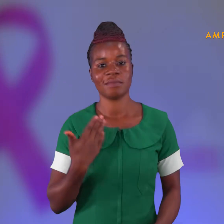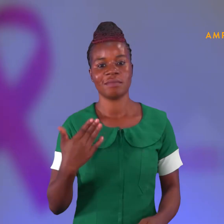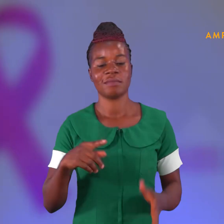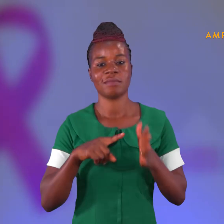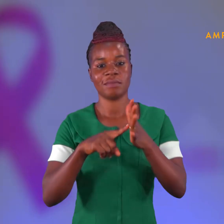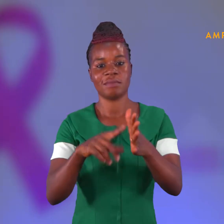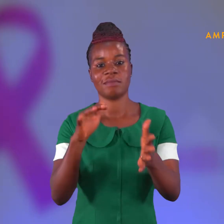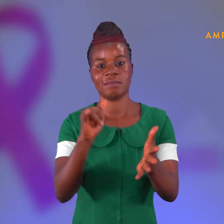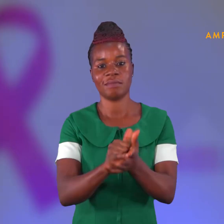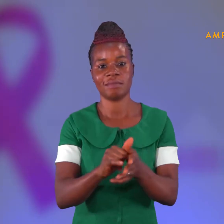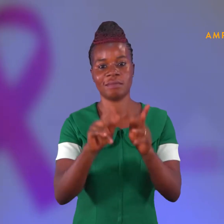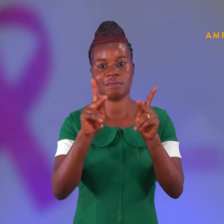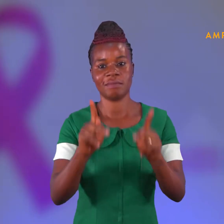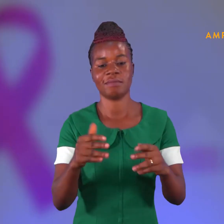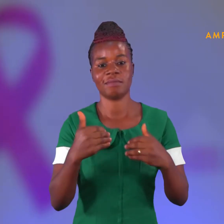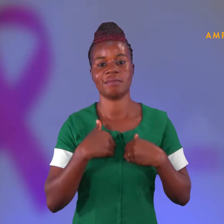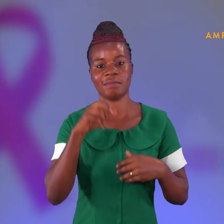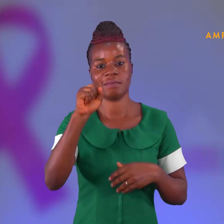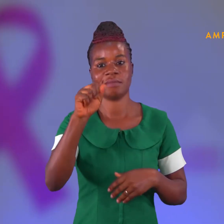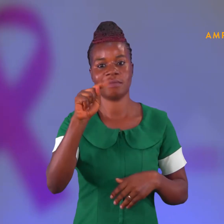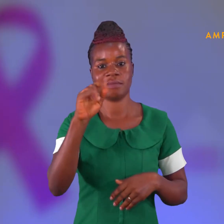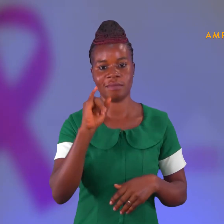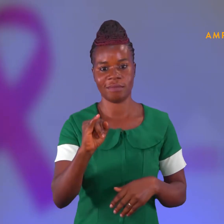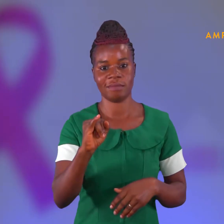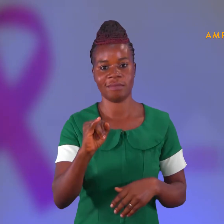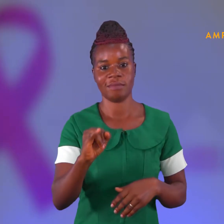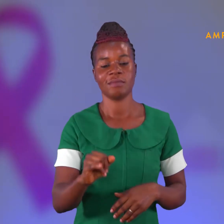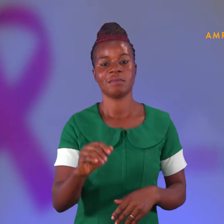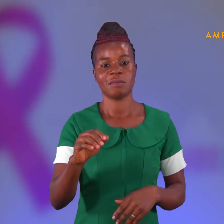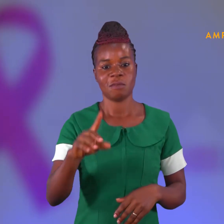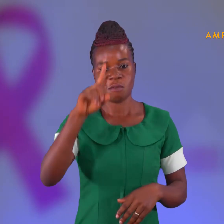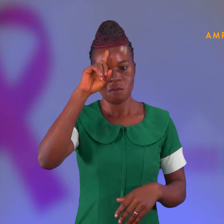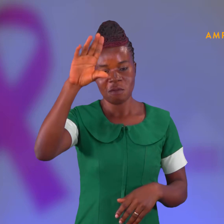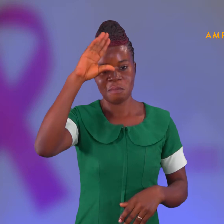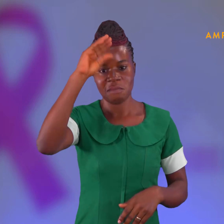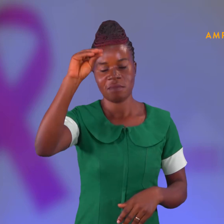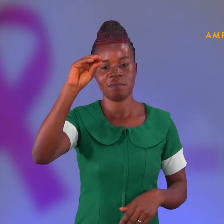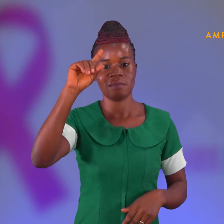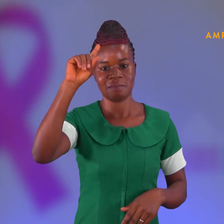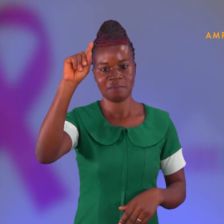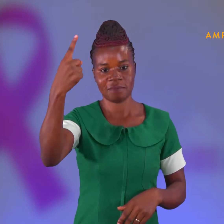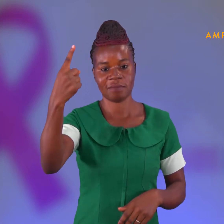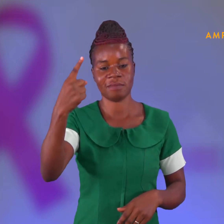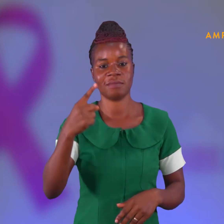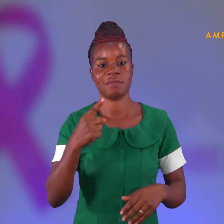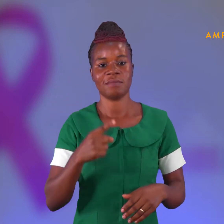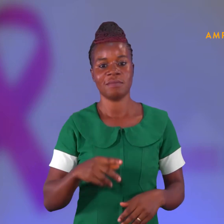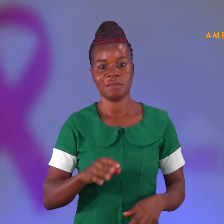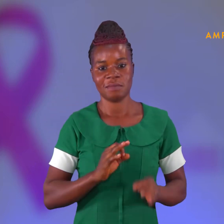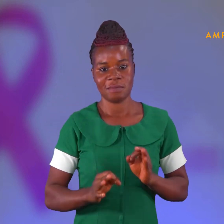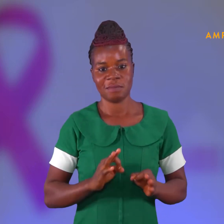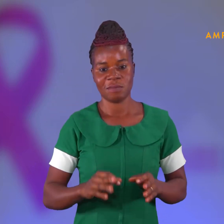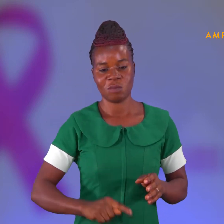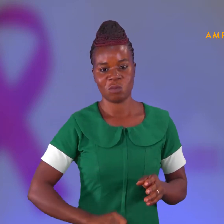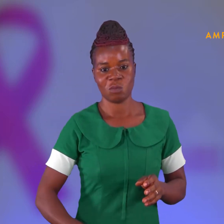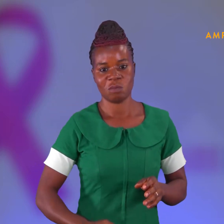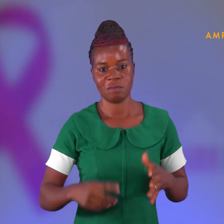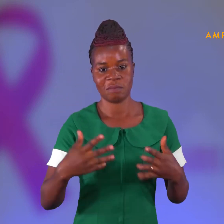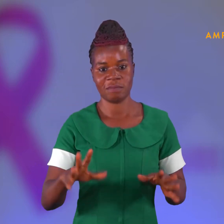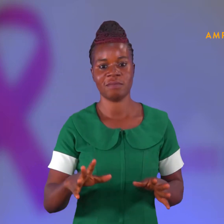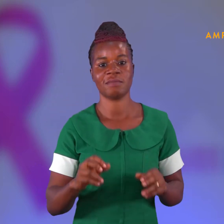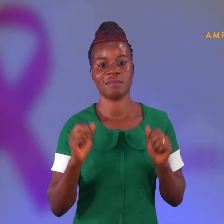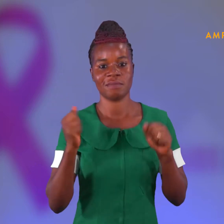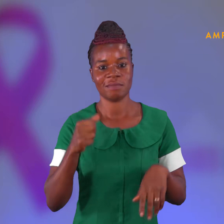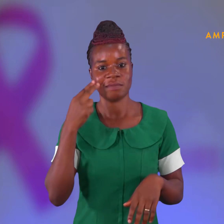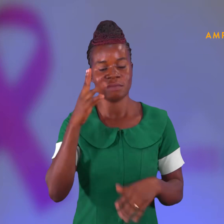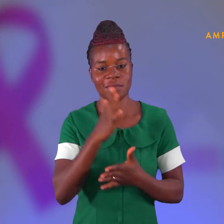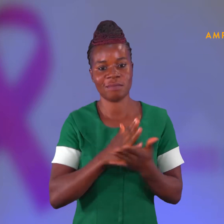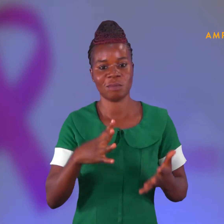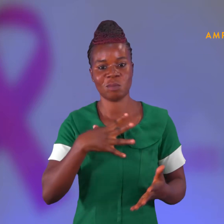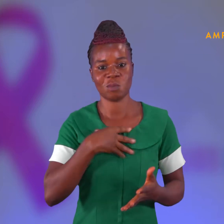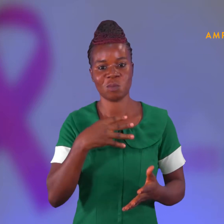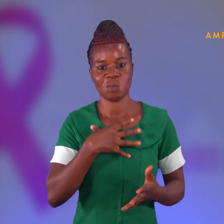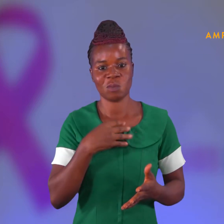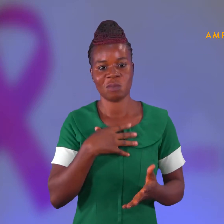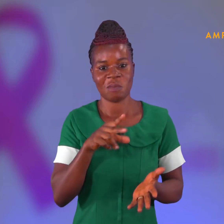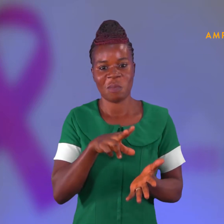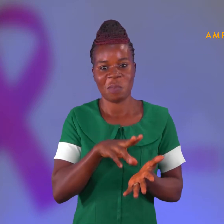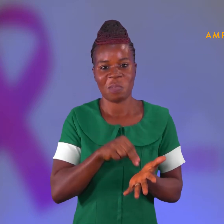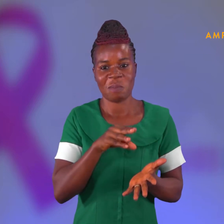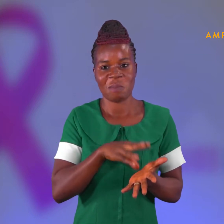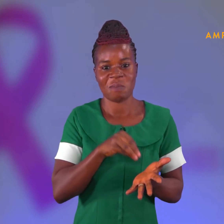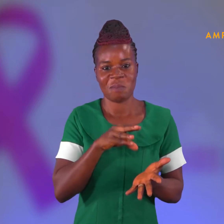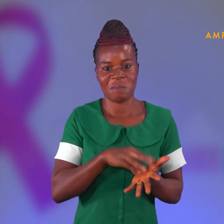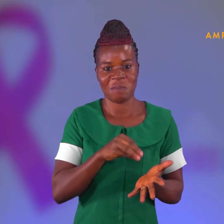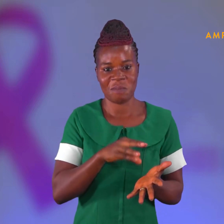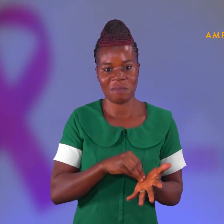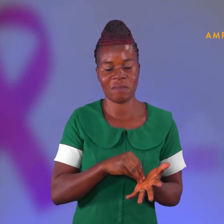Some symptoms of STI in men are; white discharge from the penis when urinating